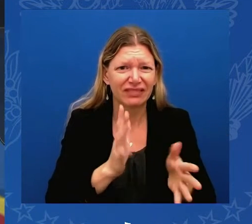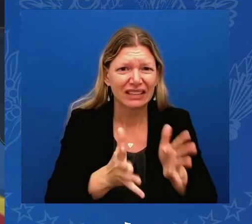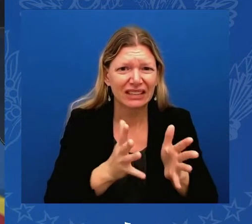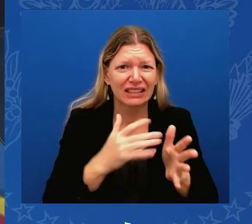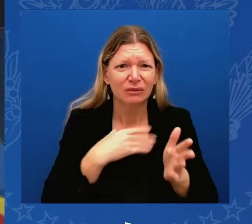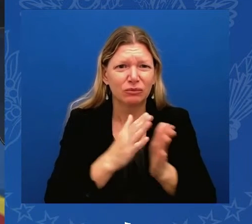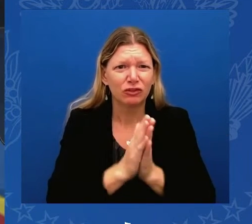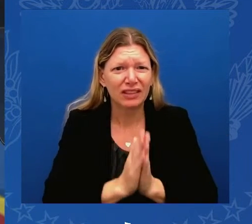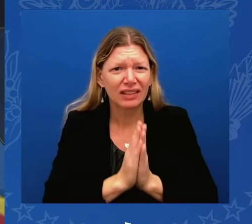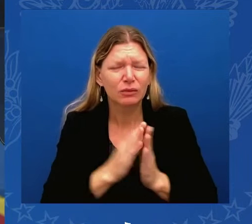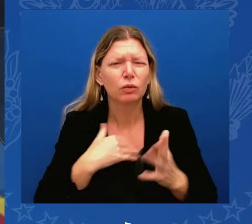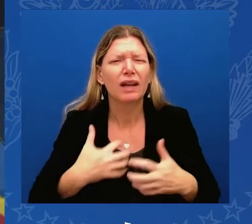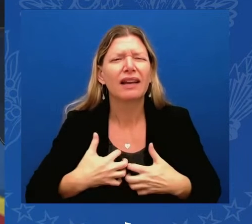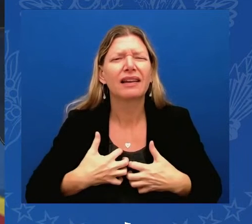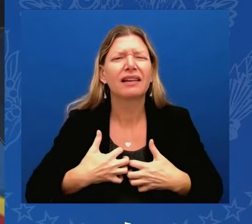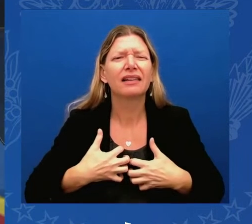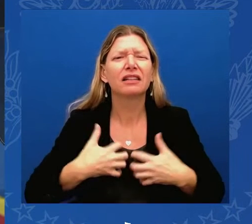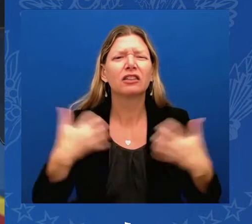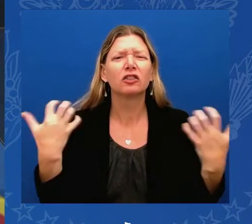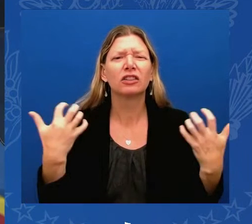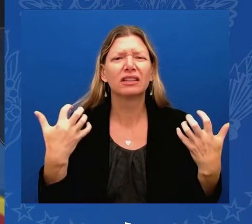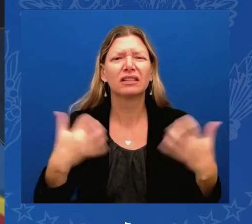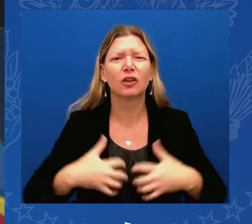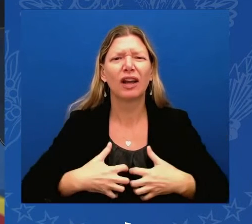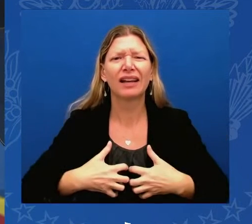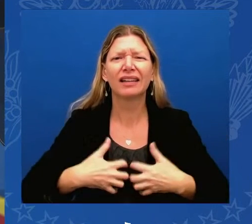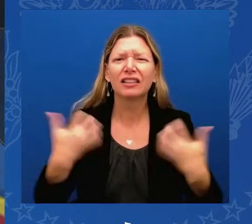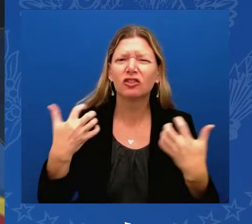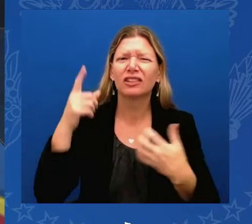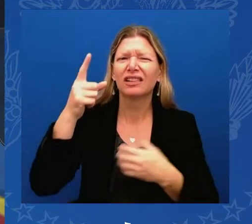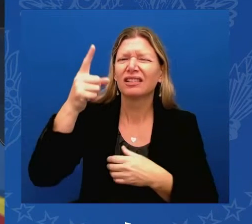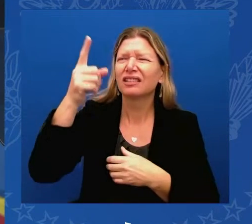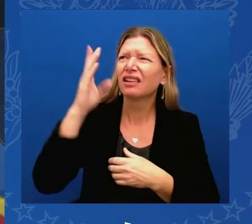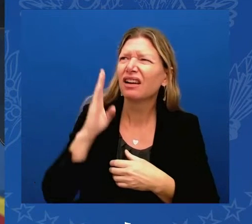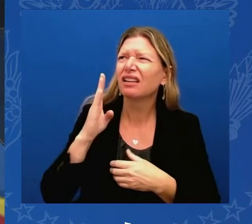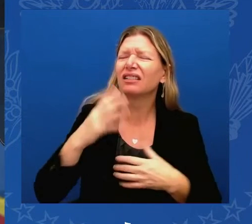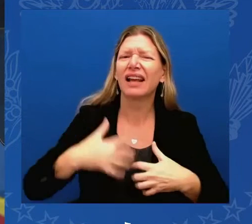I had the same pain 43 years later when that four-year-old boy